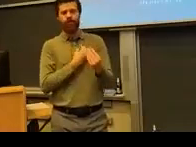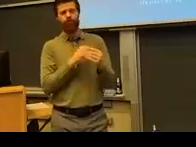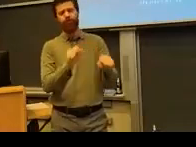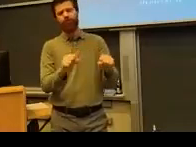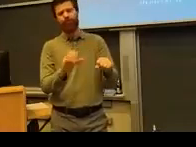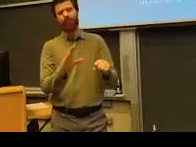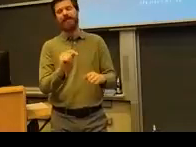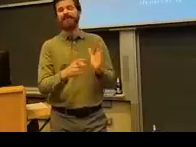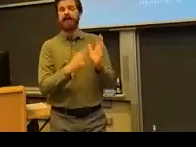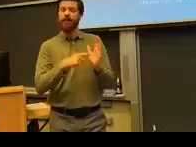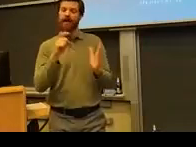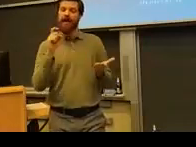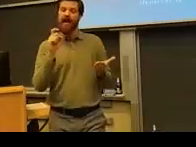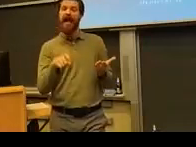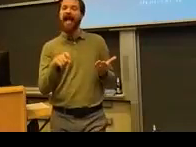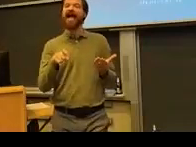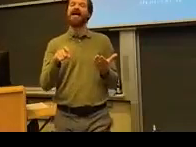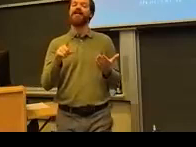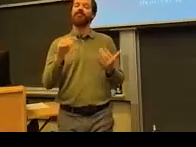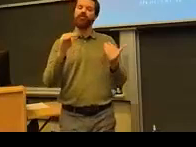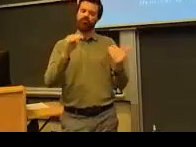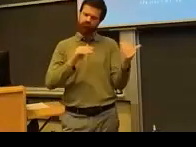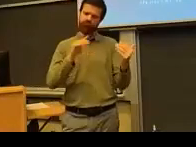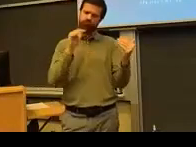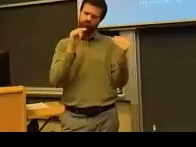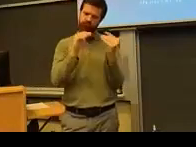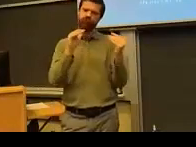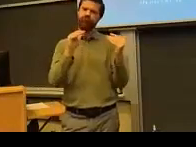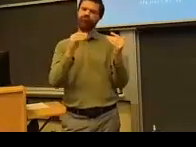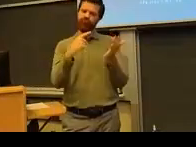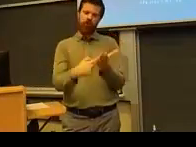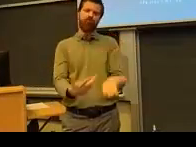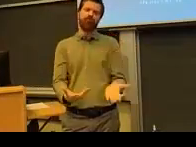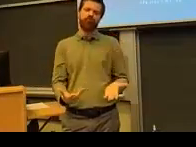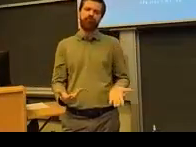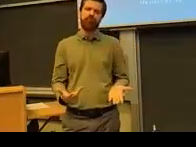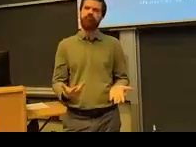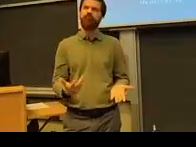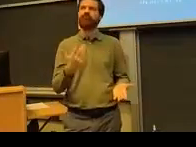just really have to be kind of get down to their level a little bit and talk um just in a way that